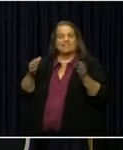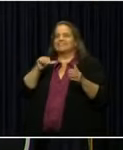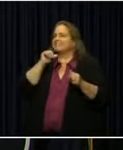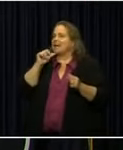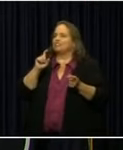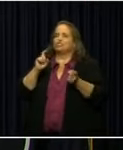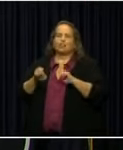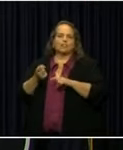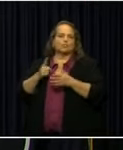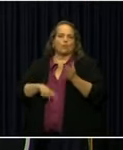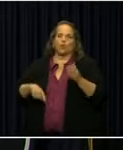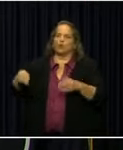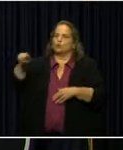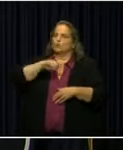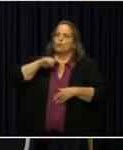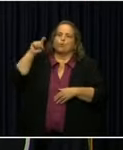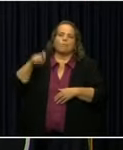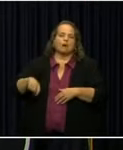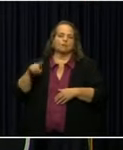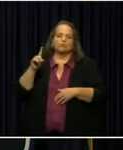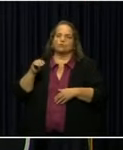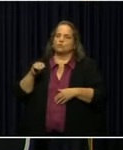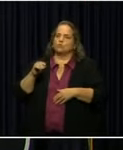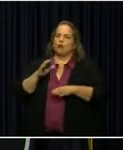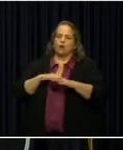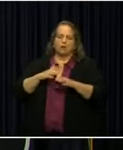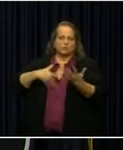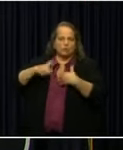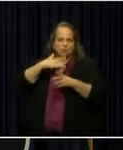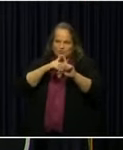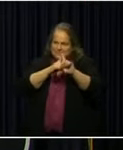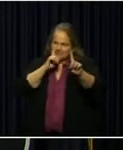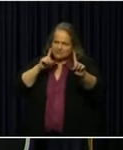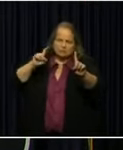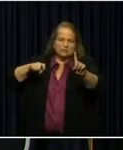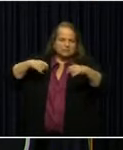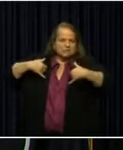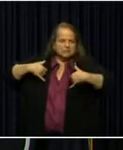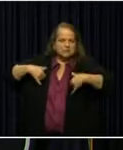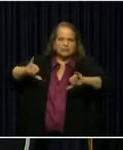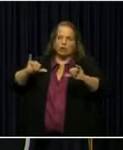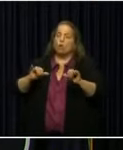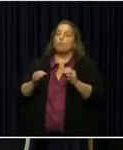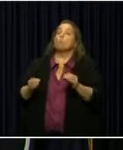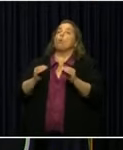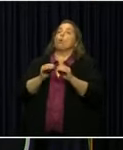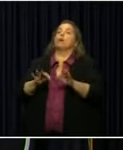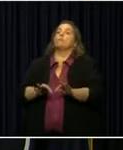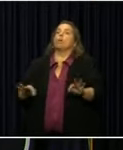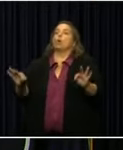EQUIPMENT, WE NEED TO GET TO A PLACE WHERE WE HAVE PPE NOT JUST